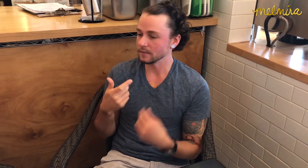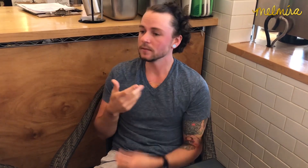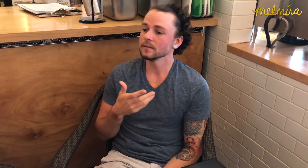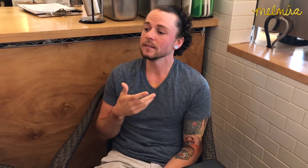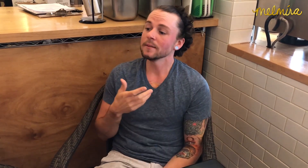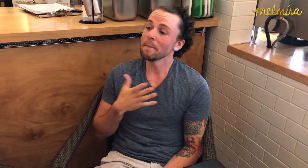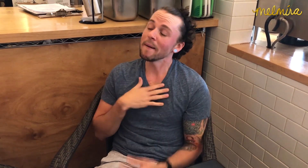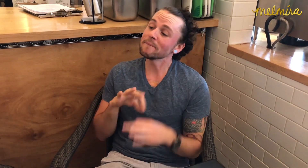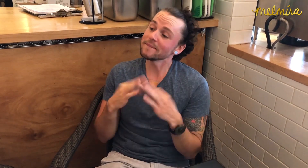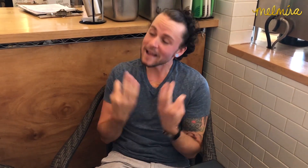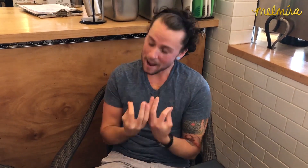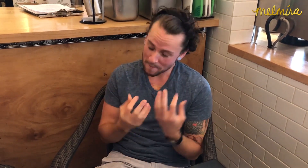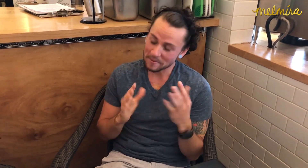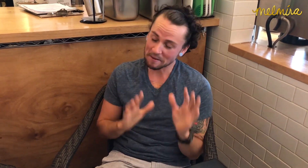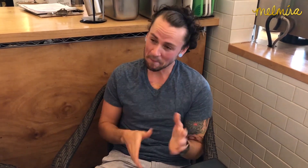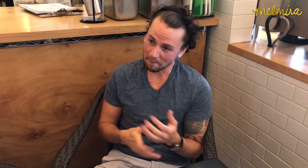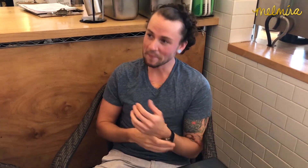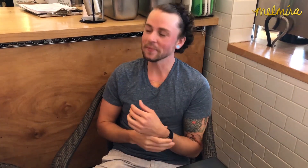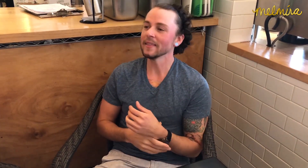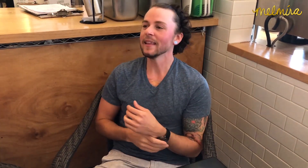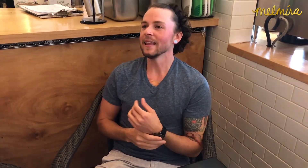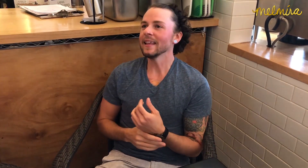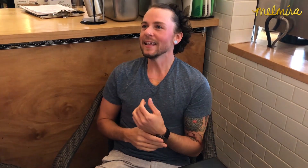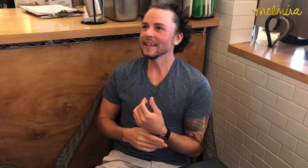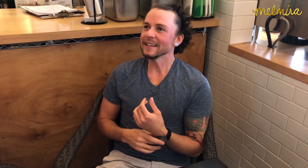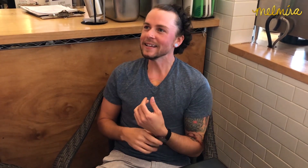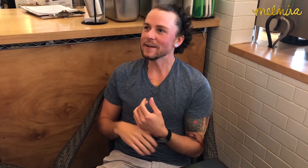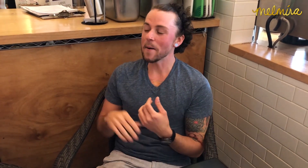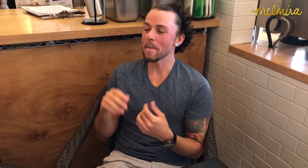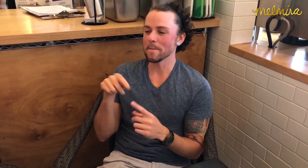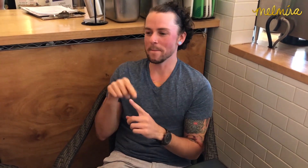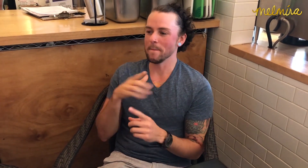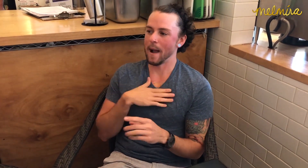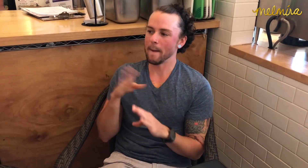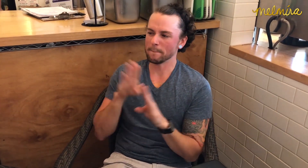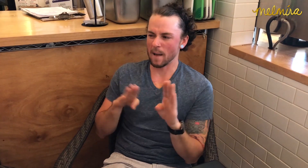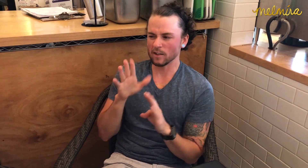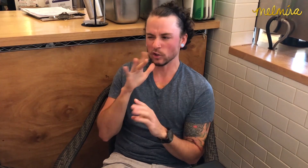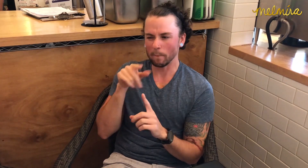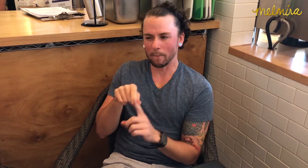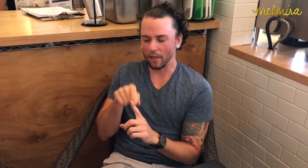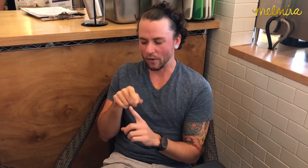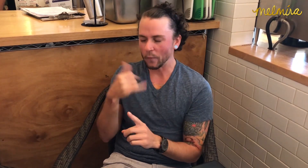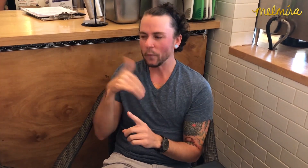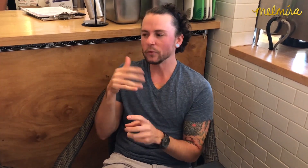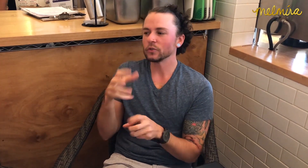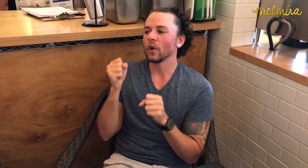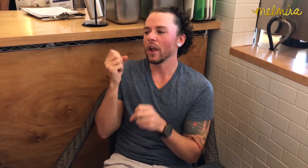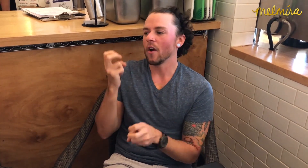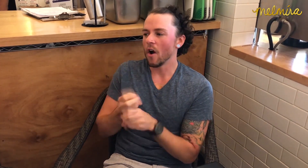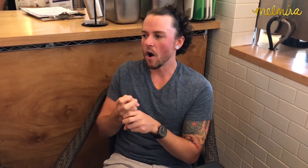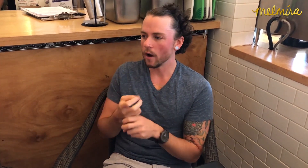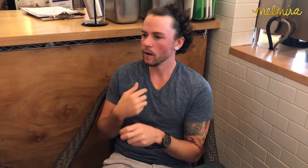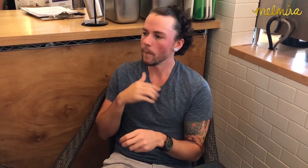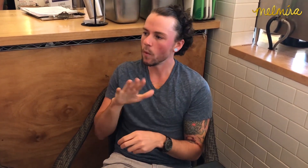My family, on other hand, my biological mother took it hard.